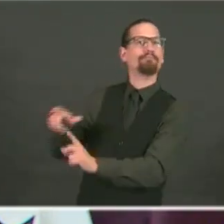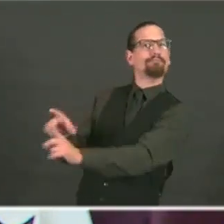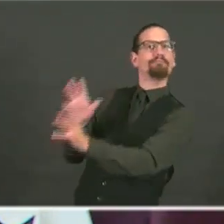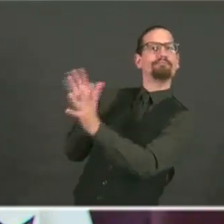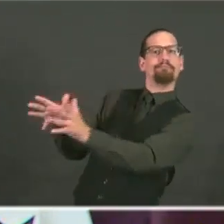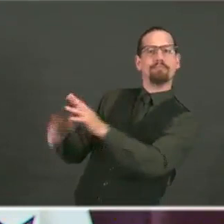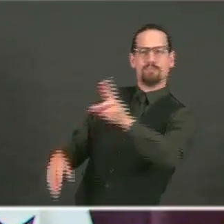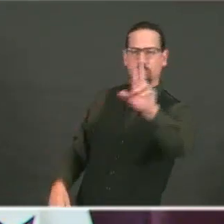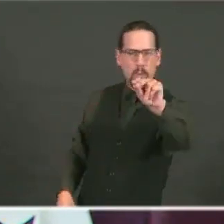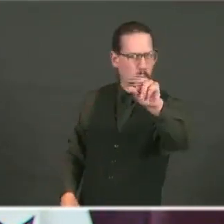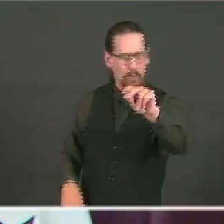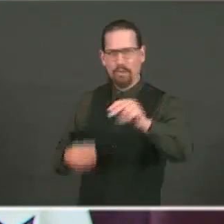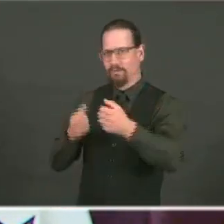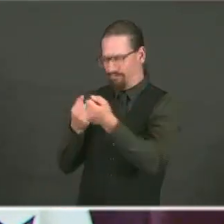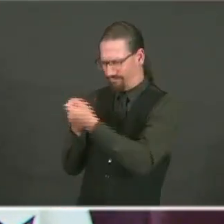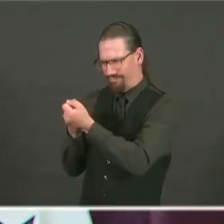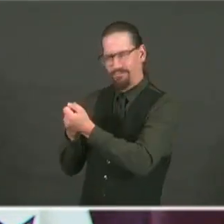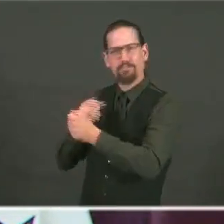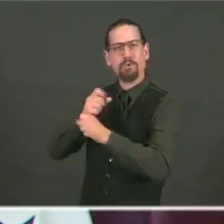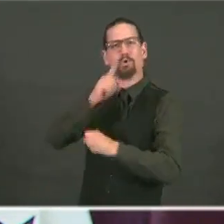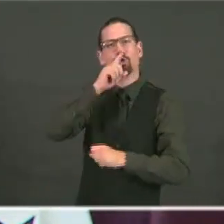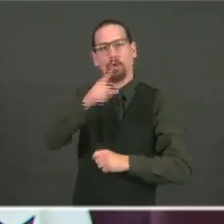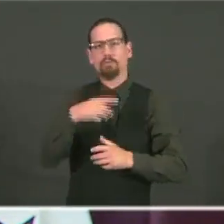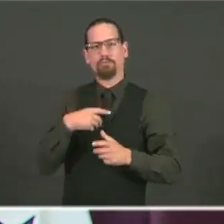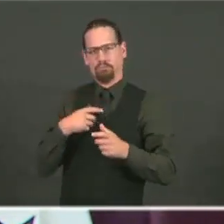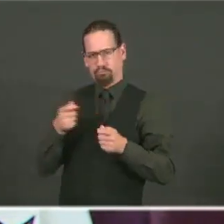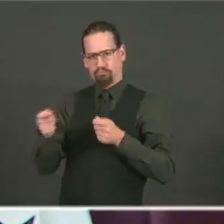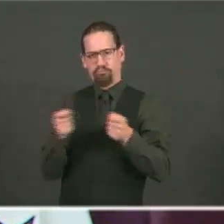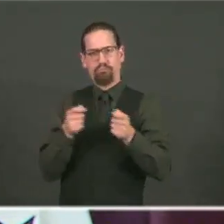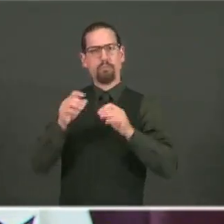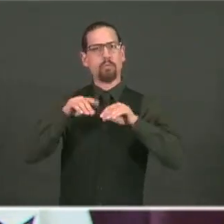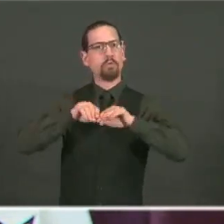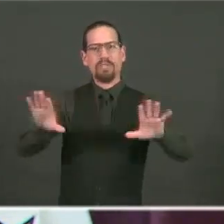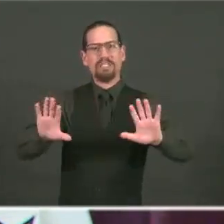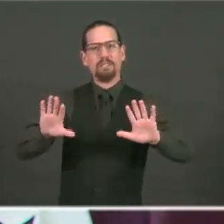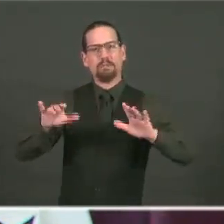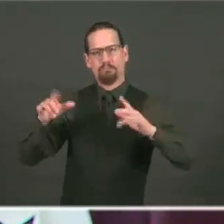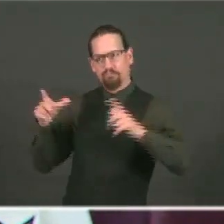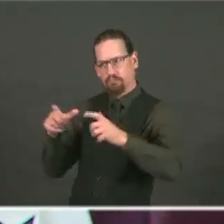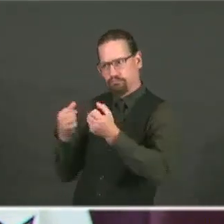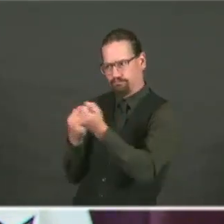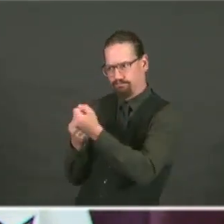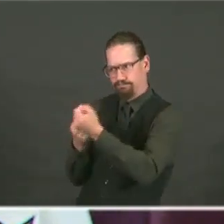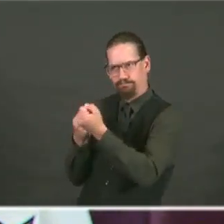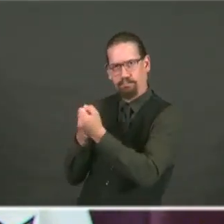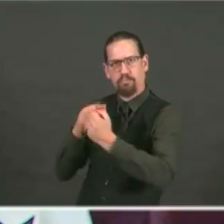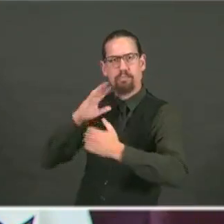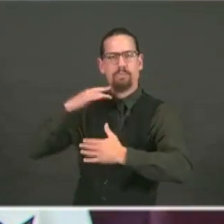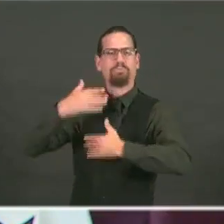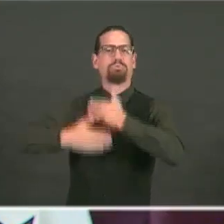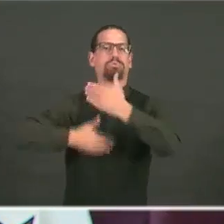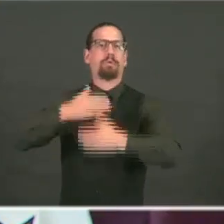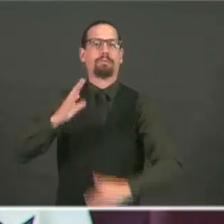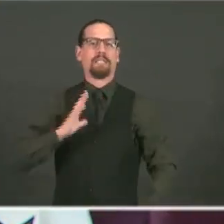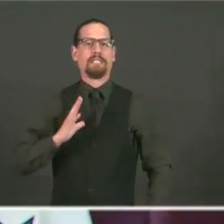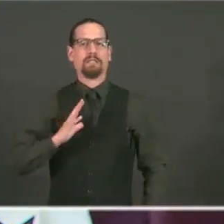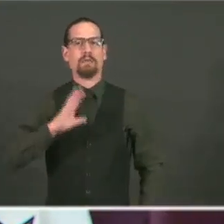IT IS UNFORTUNATE IT HAPPENED AND I THINK IT WAS AVOIDABLE, BUT IT DID AND WE WILL HANDLE IT.